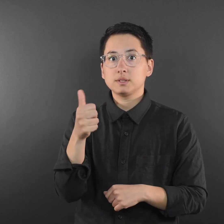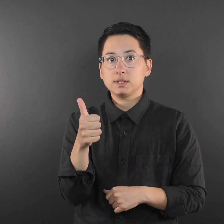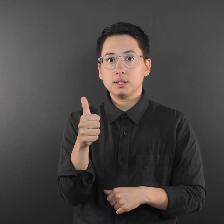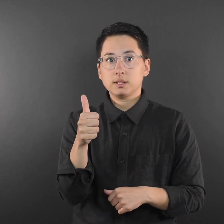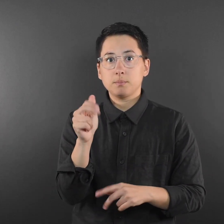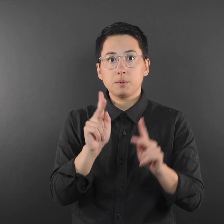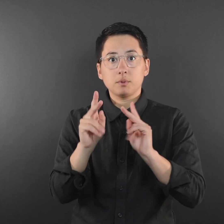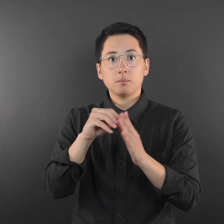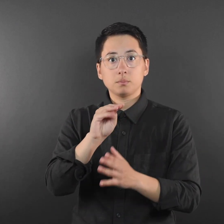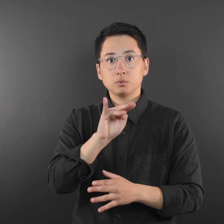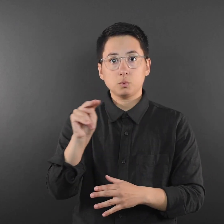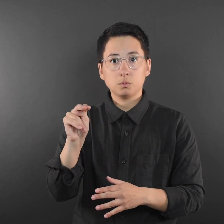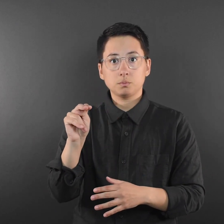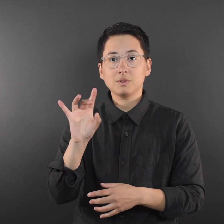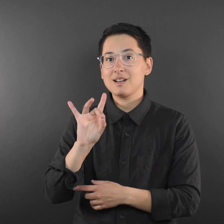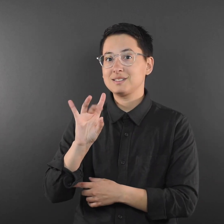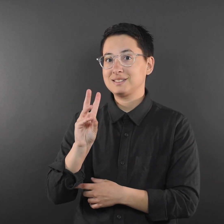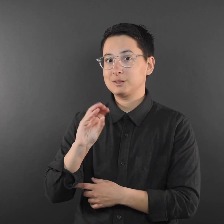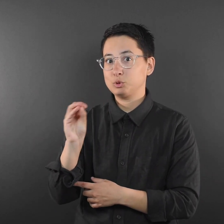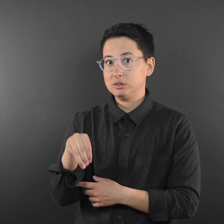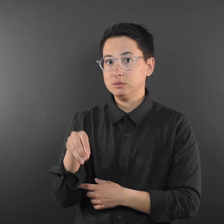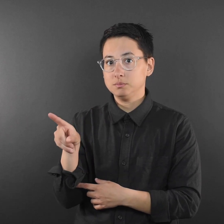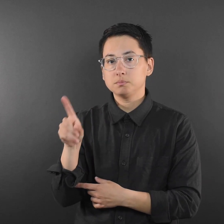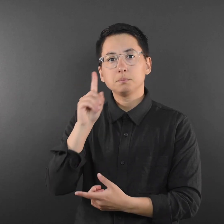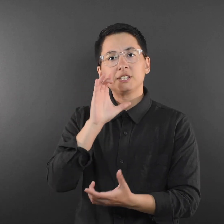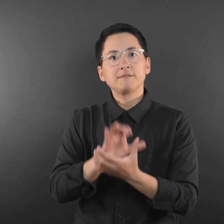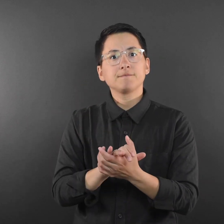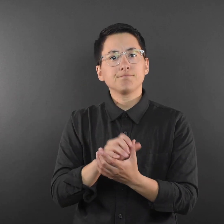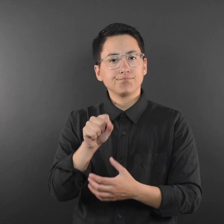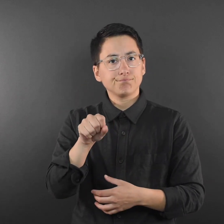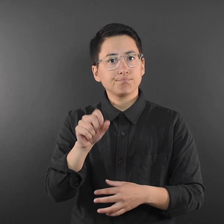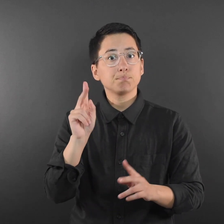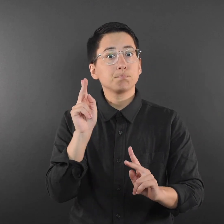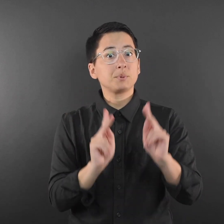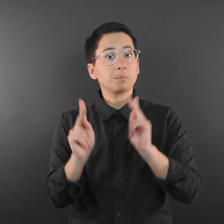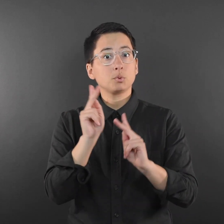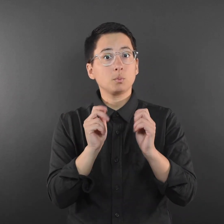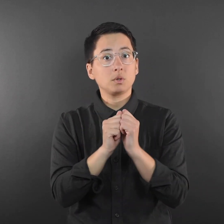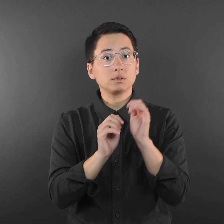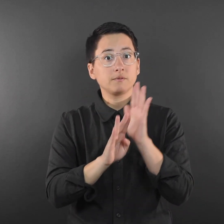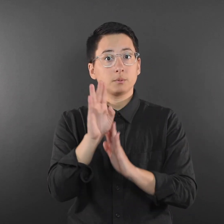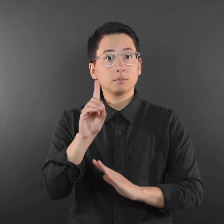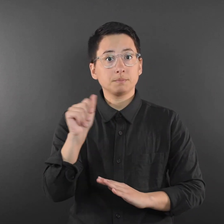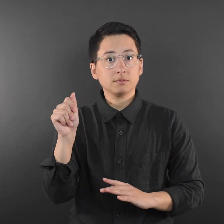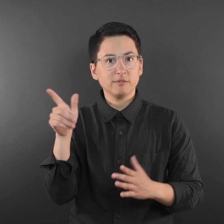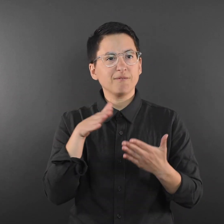people in Minnesota (86%) believe people with developmental disabilities face discrimination.